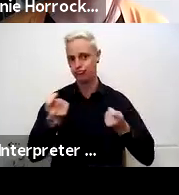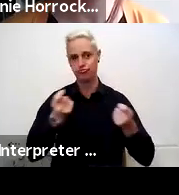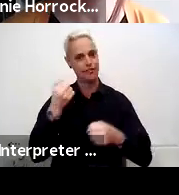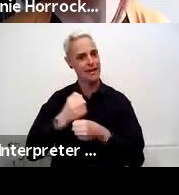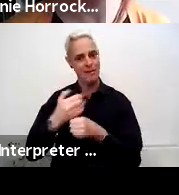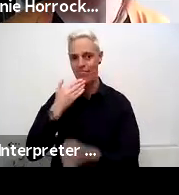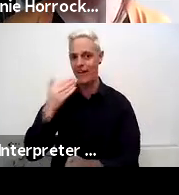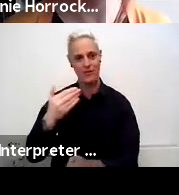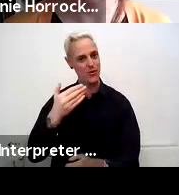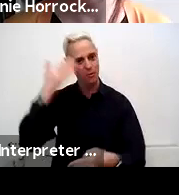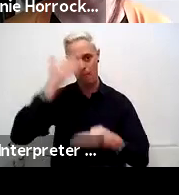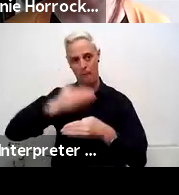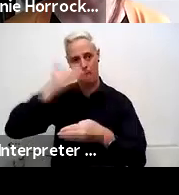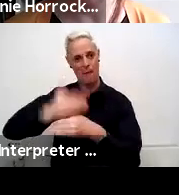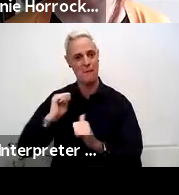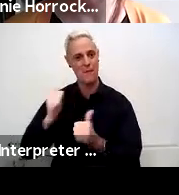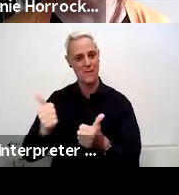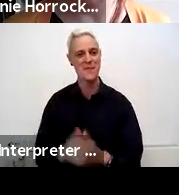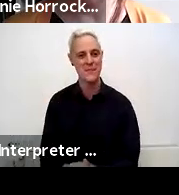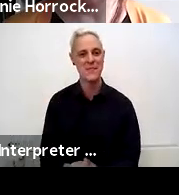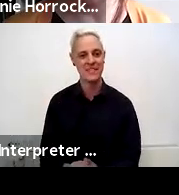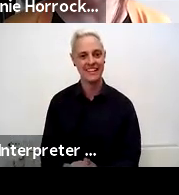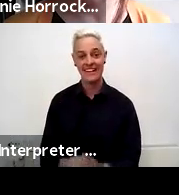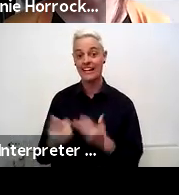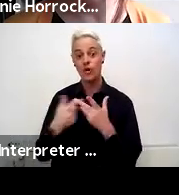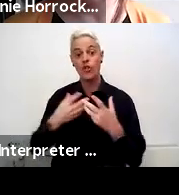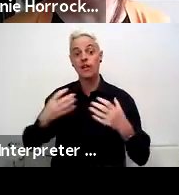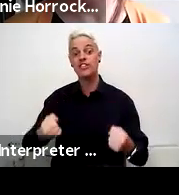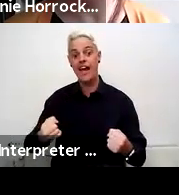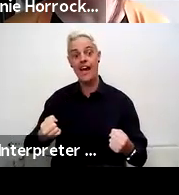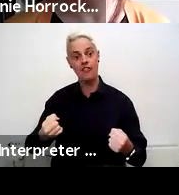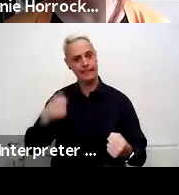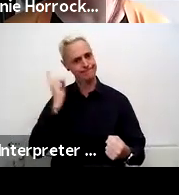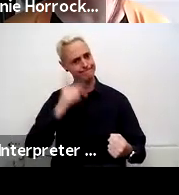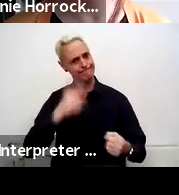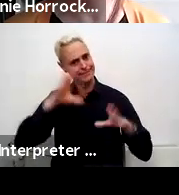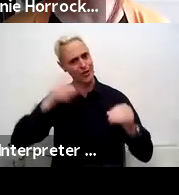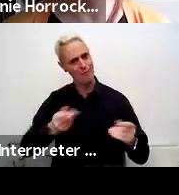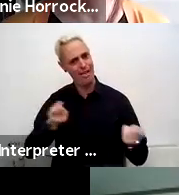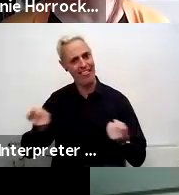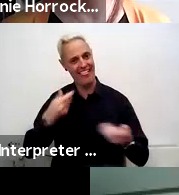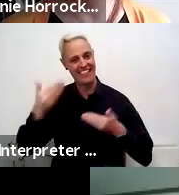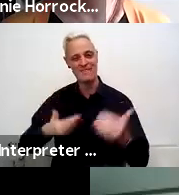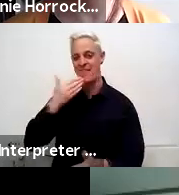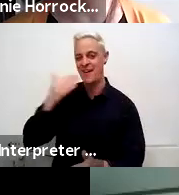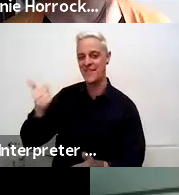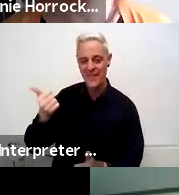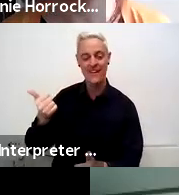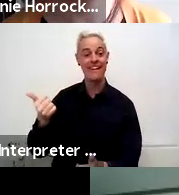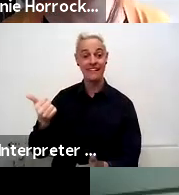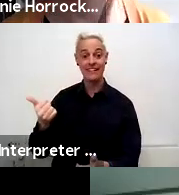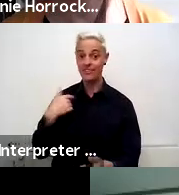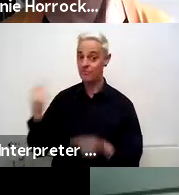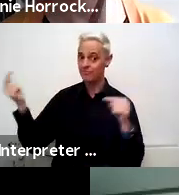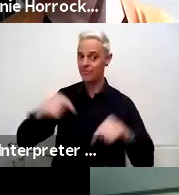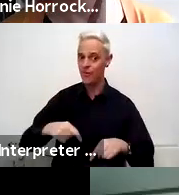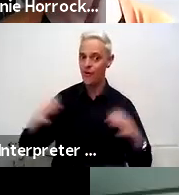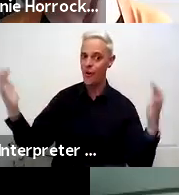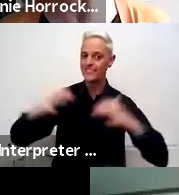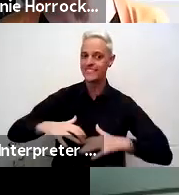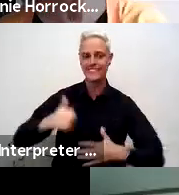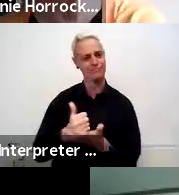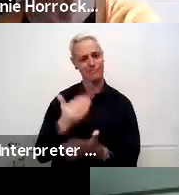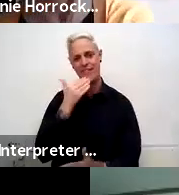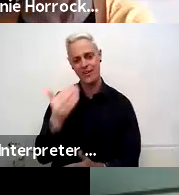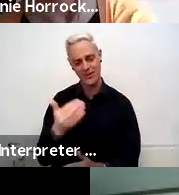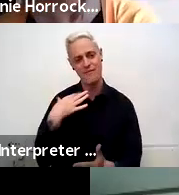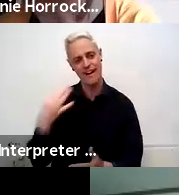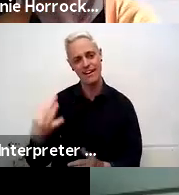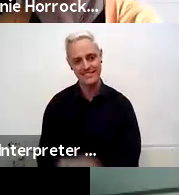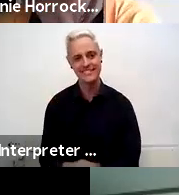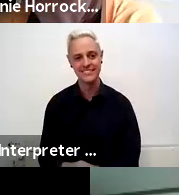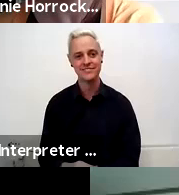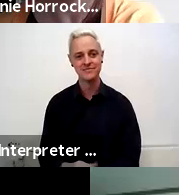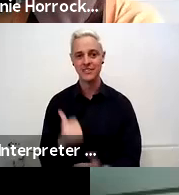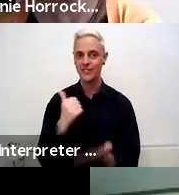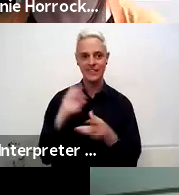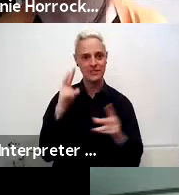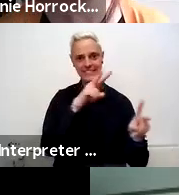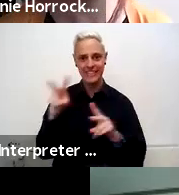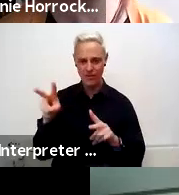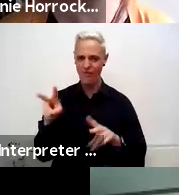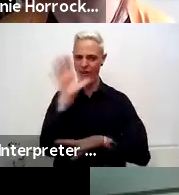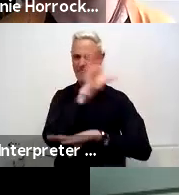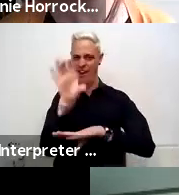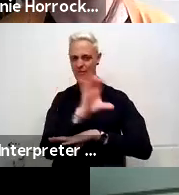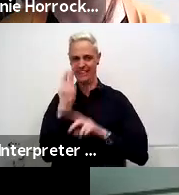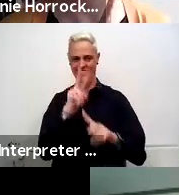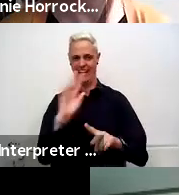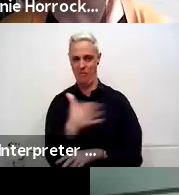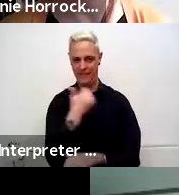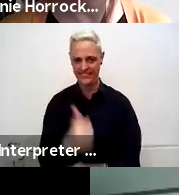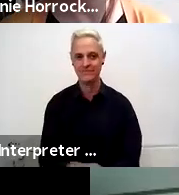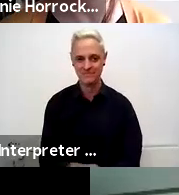It's hard to keep tabs on time, as other chairs have noted. Thank you so much for having us here today is brilliant to see you or. I've got your gallery view.